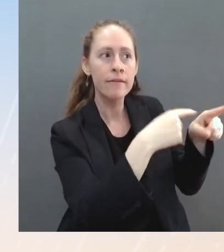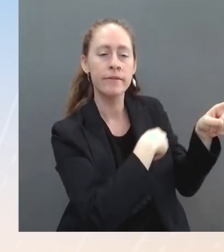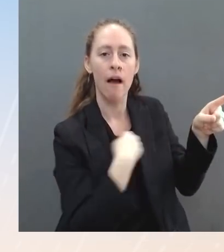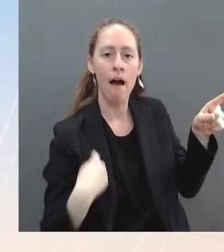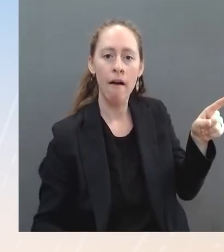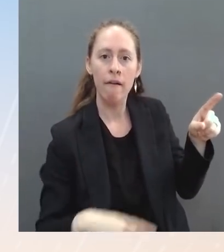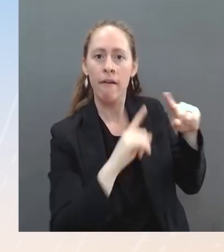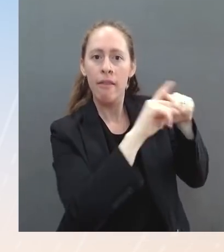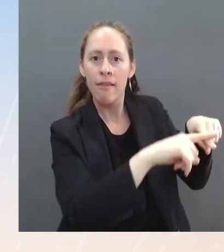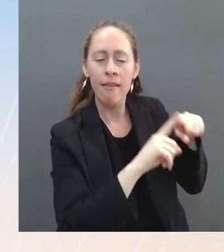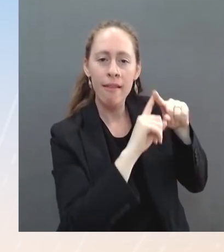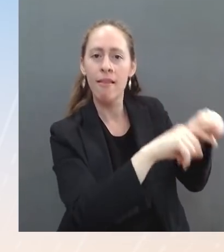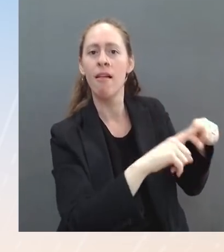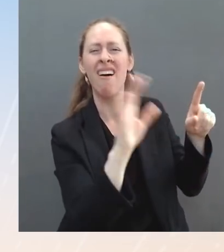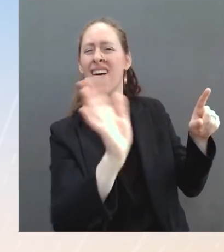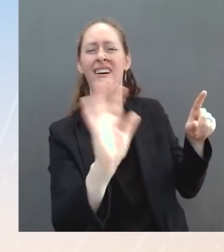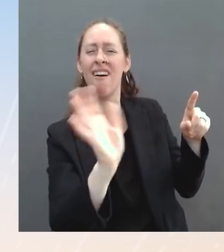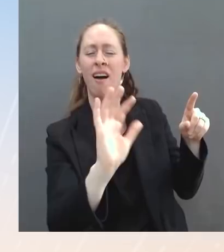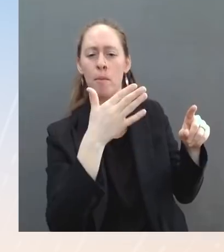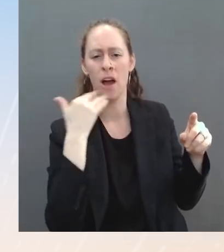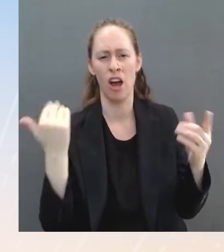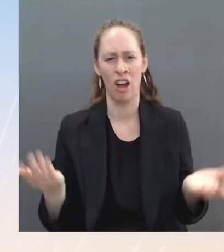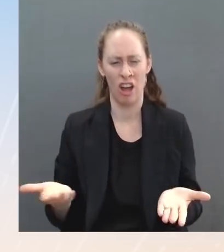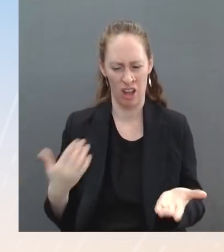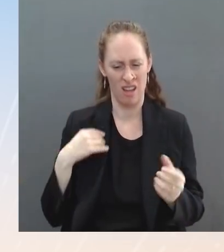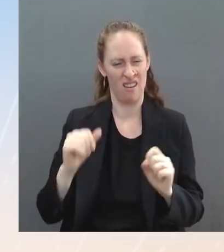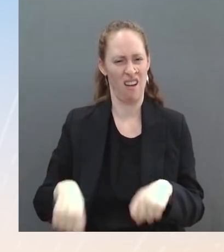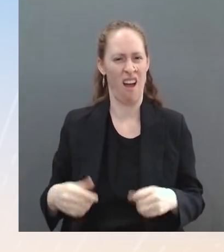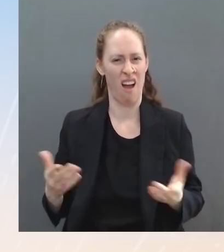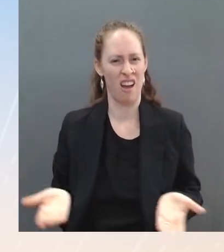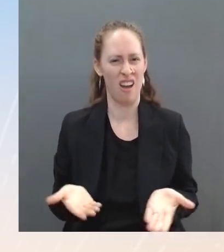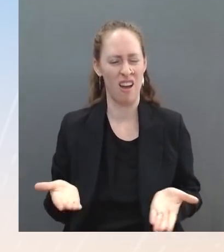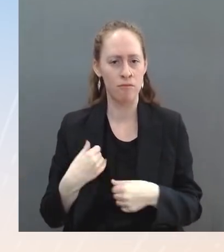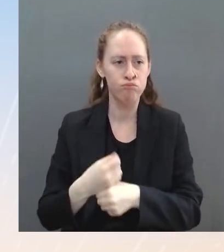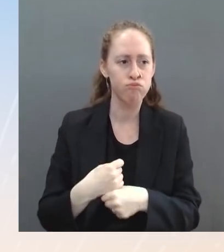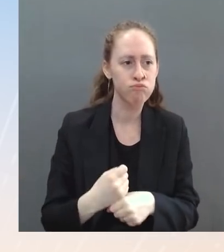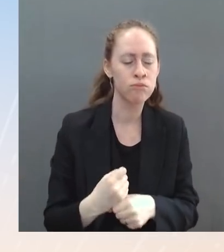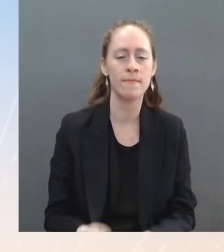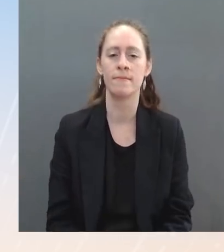the President is authorizing the government to use the DPA authorities